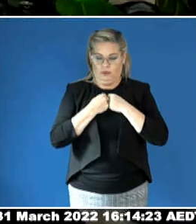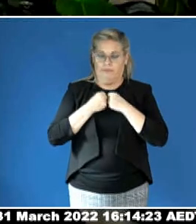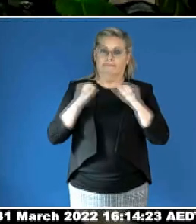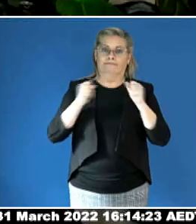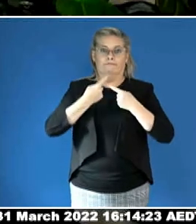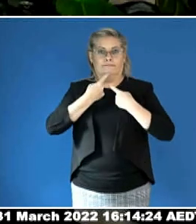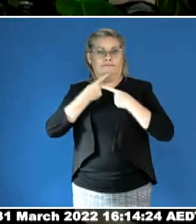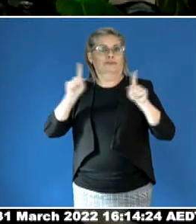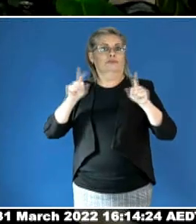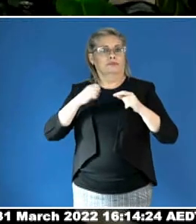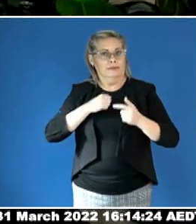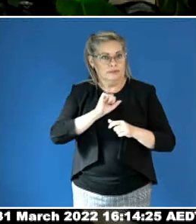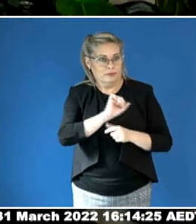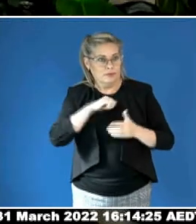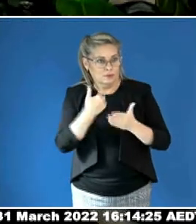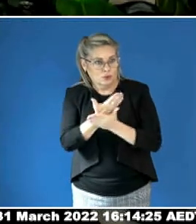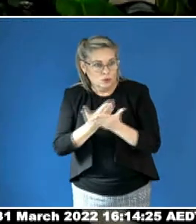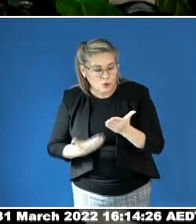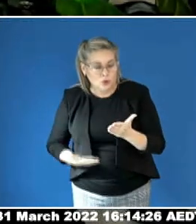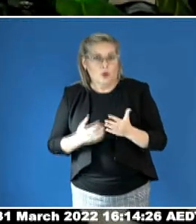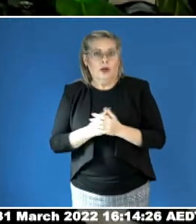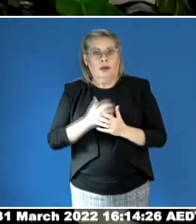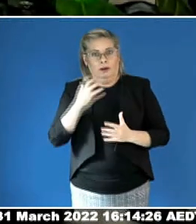that submission and it was very powerful.